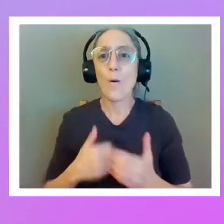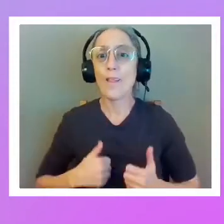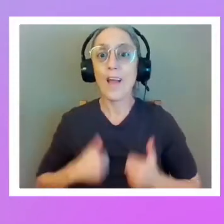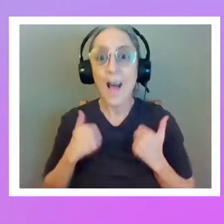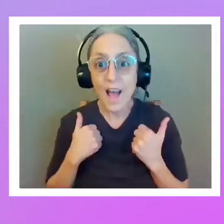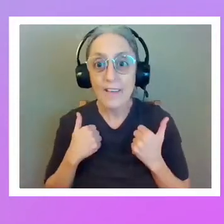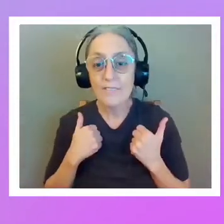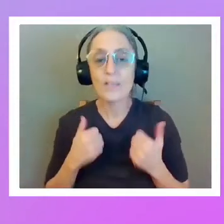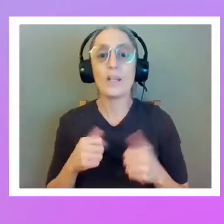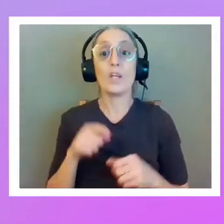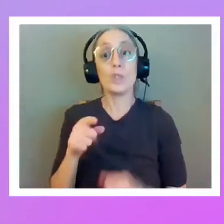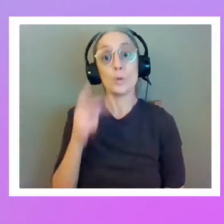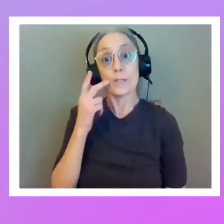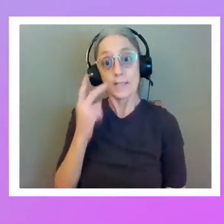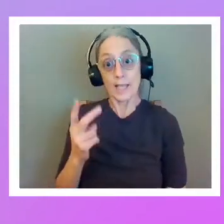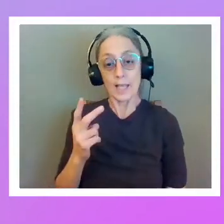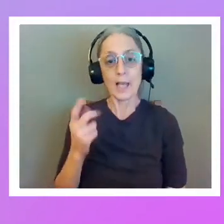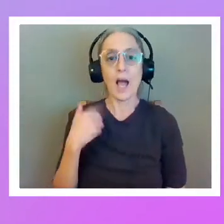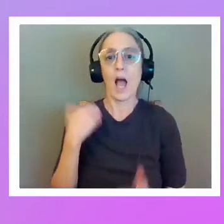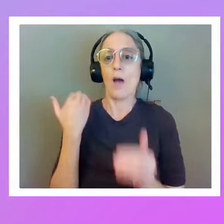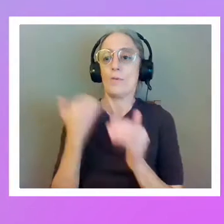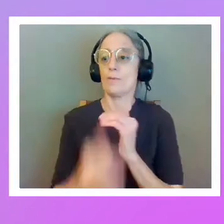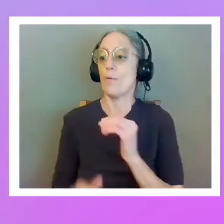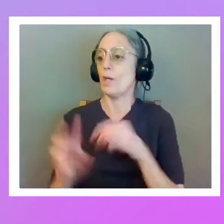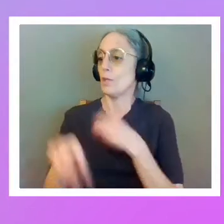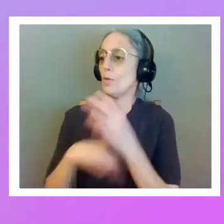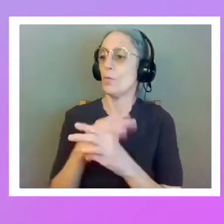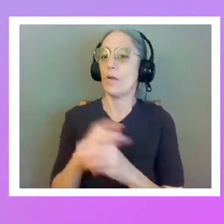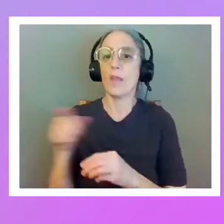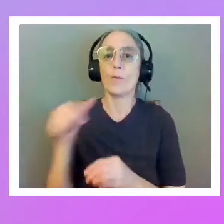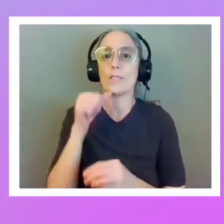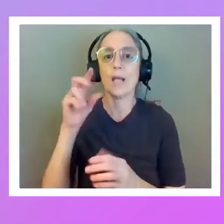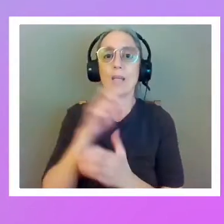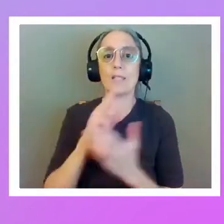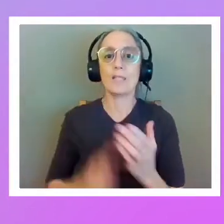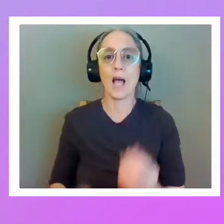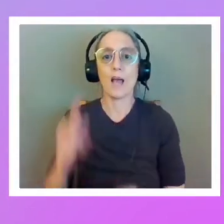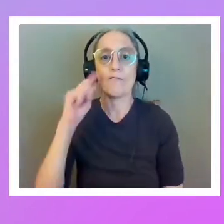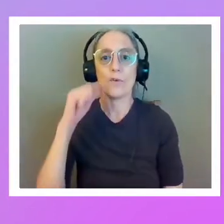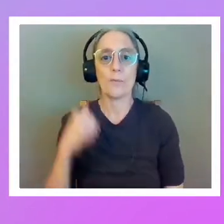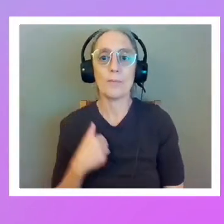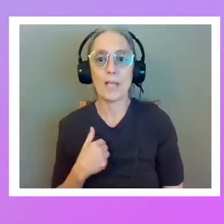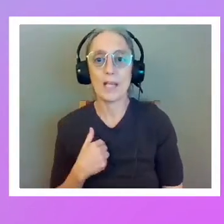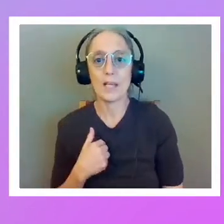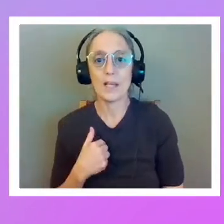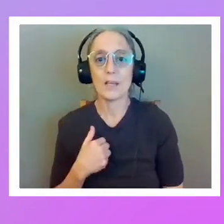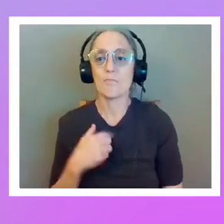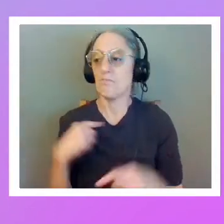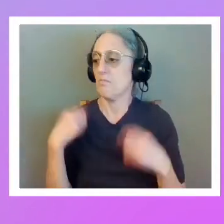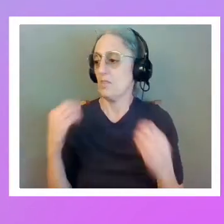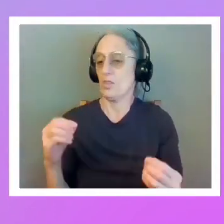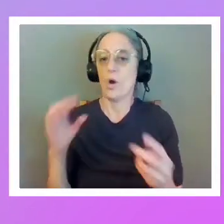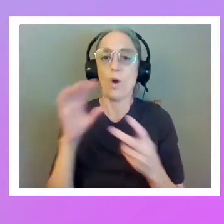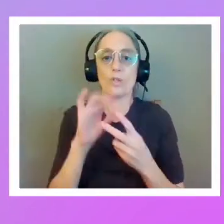You see, I was born into a world that was not designed for me. So I've had no choice, but to devise courses